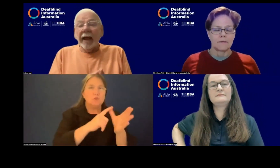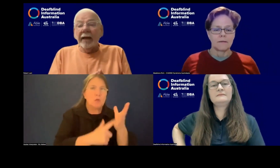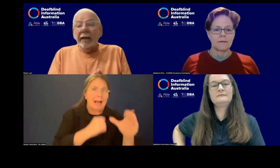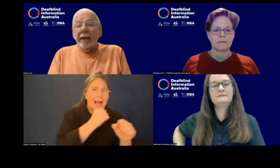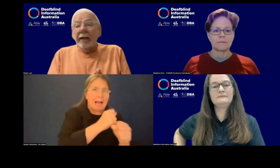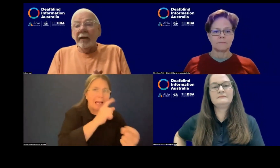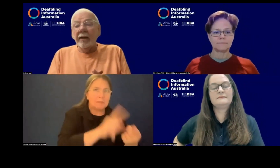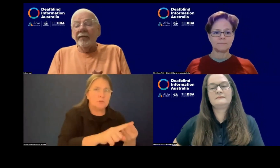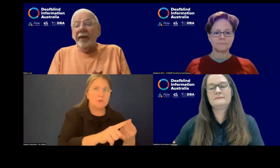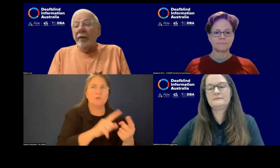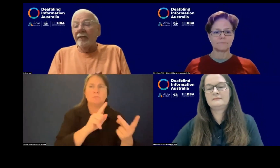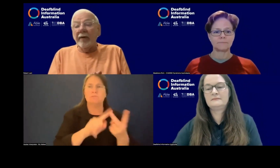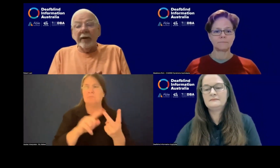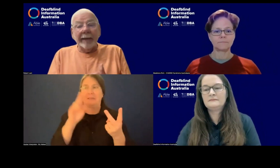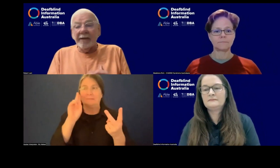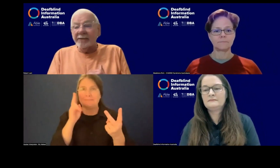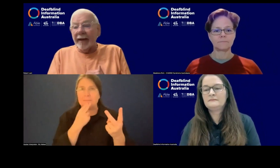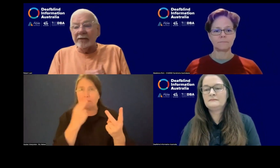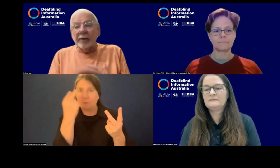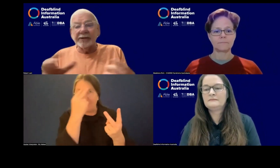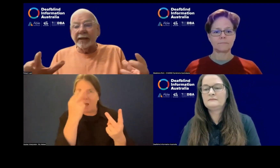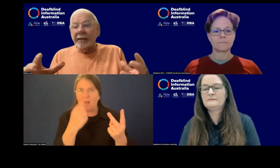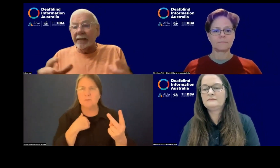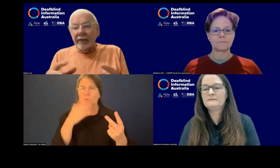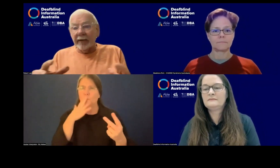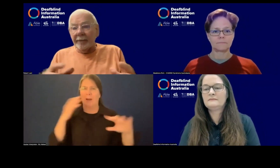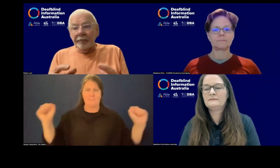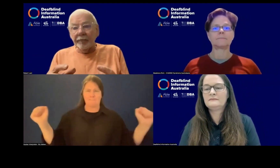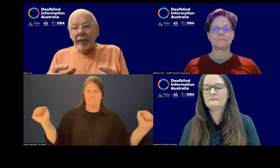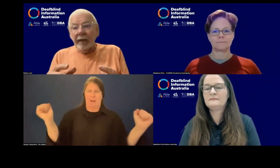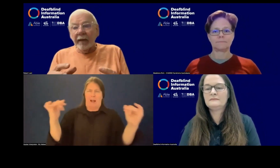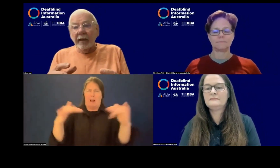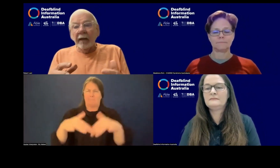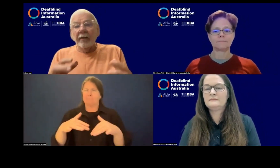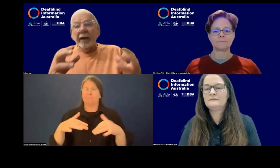They are there in a very happy space once they get together.